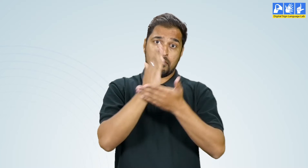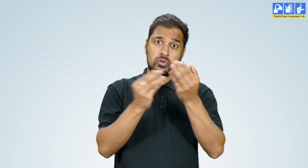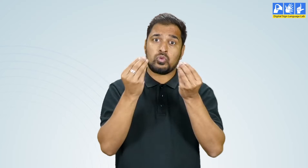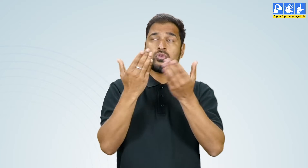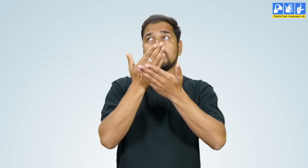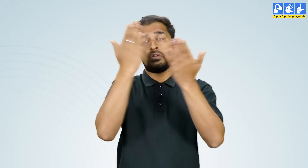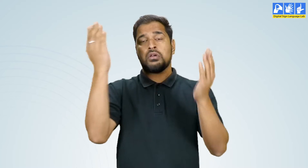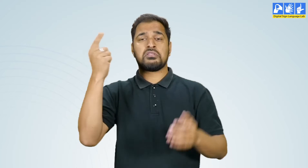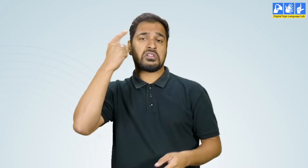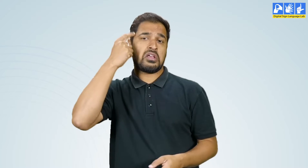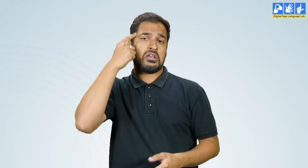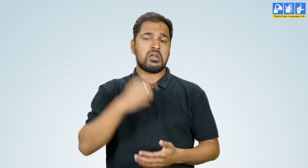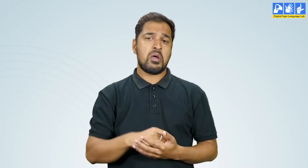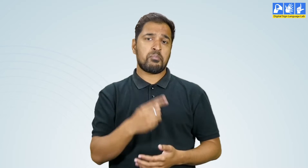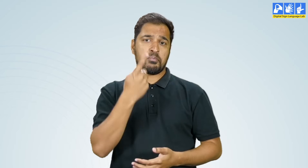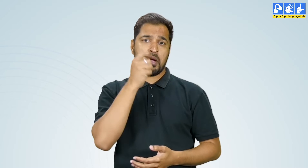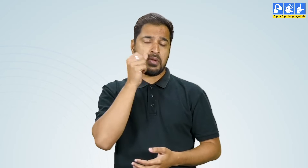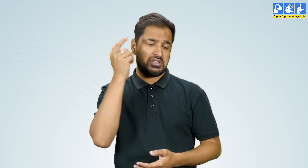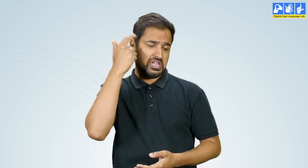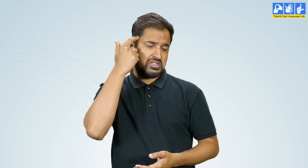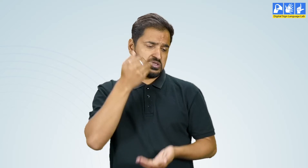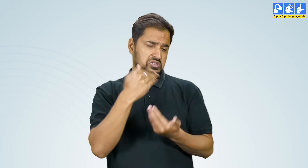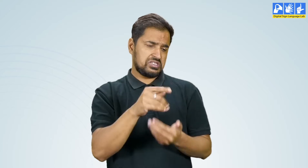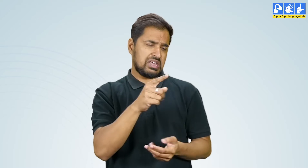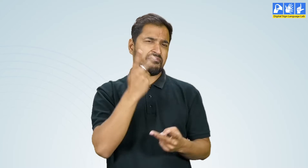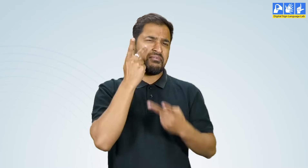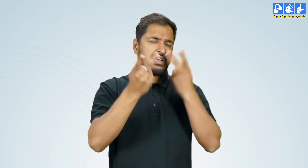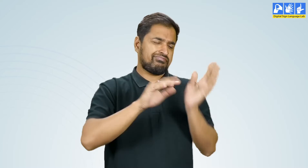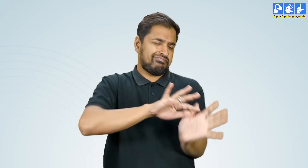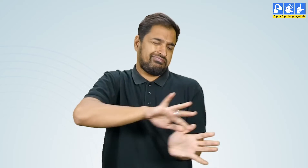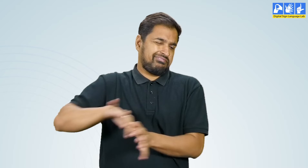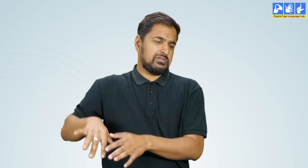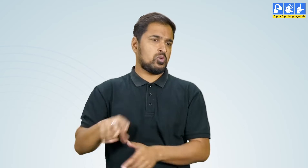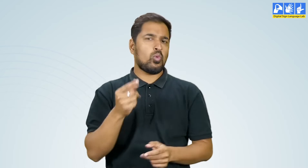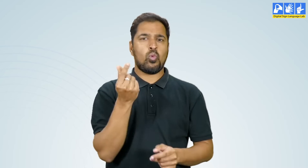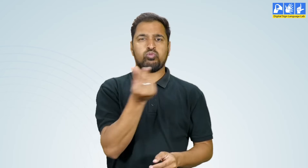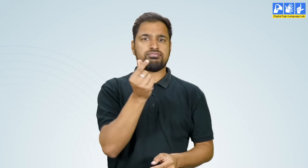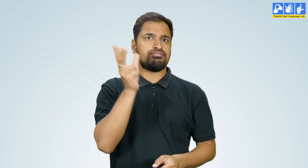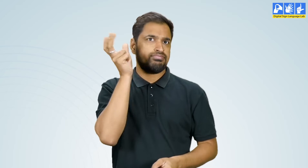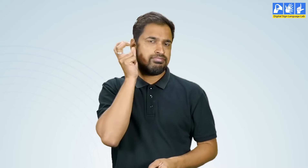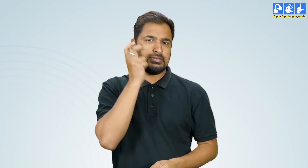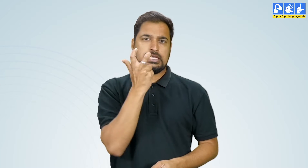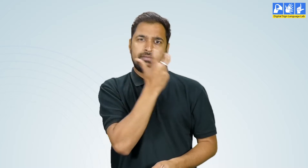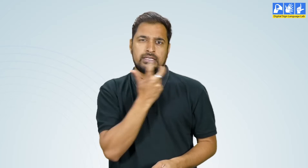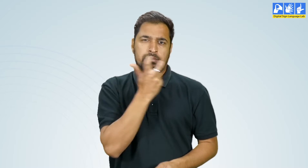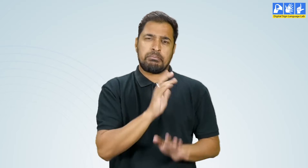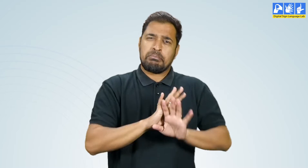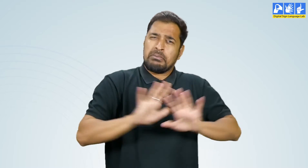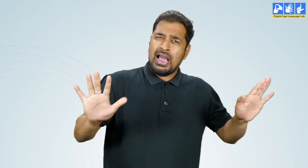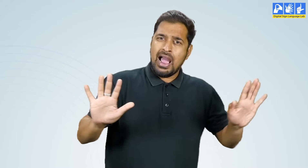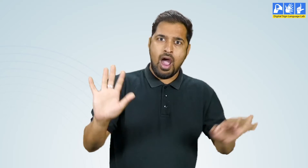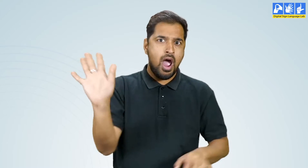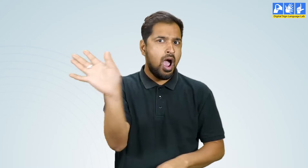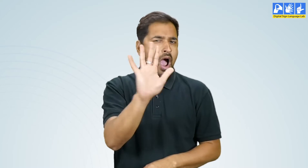Now, some parents may think that visual attention isn’t so important, if their deaf child is learning spoken and listening language.